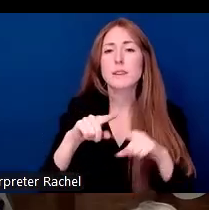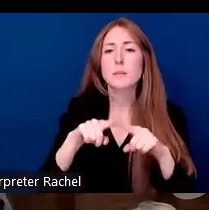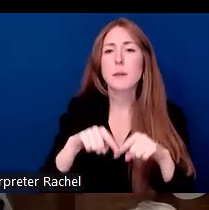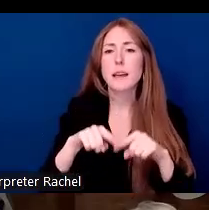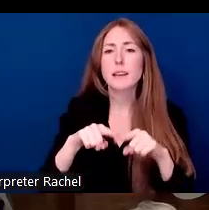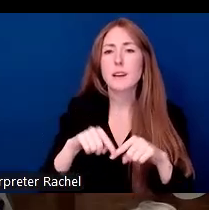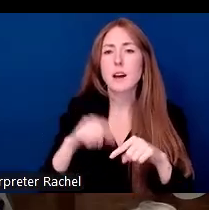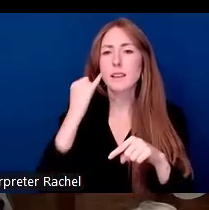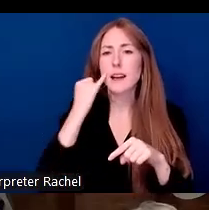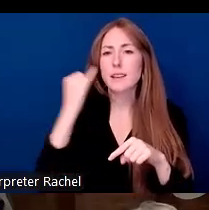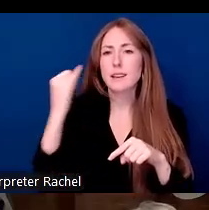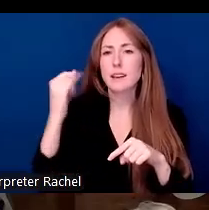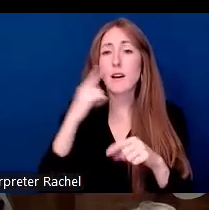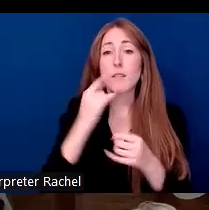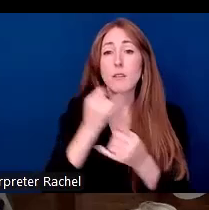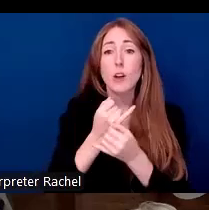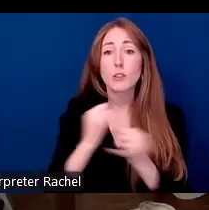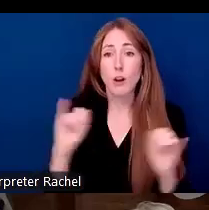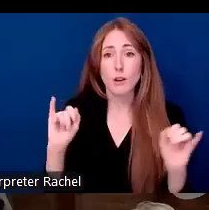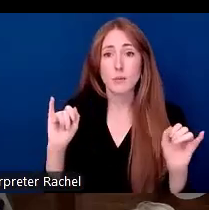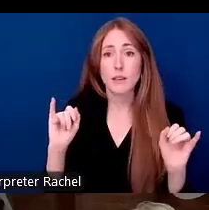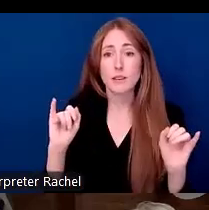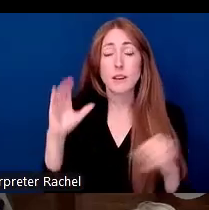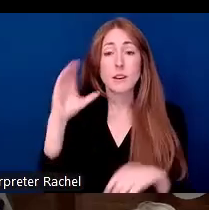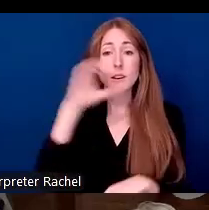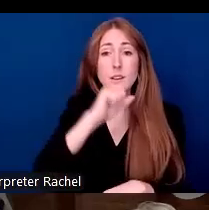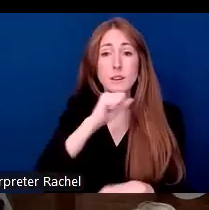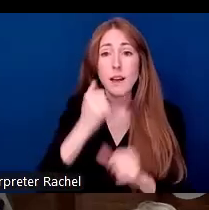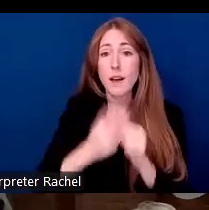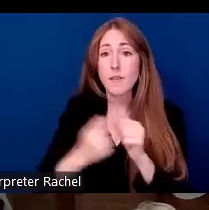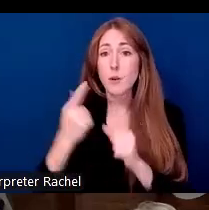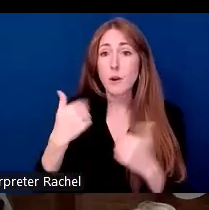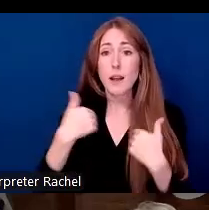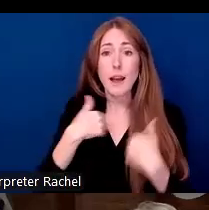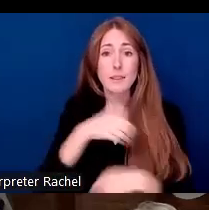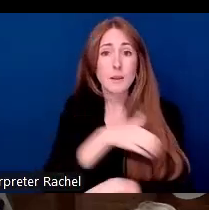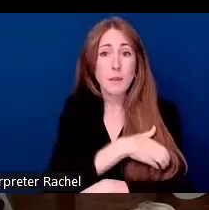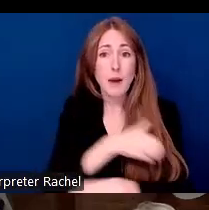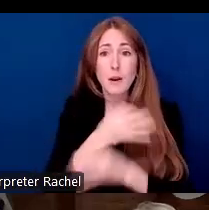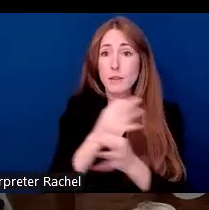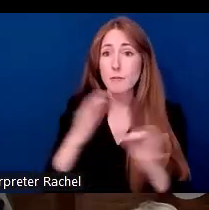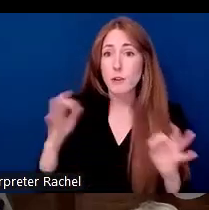which assumes that everyone has the power and freedom to make rational choices regardless